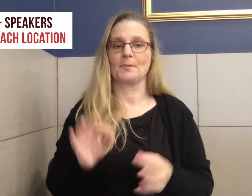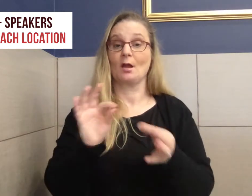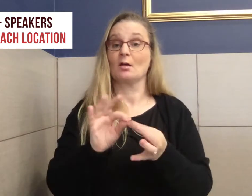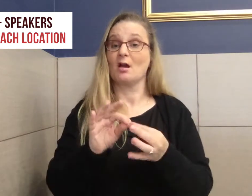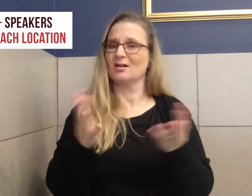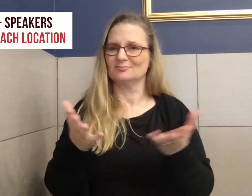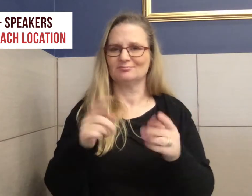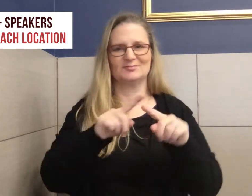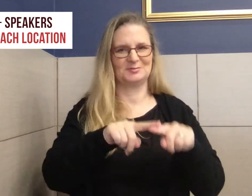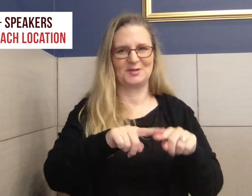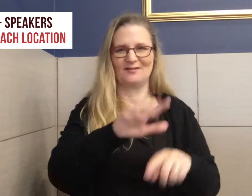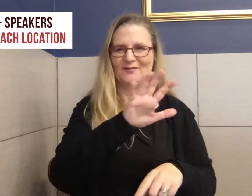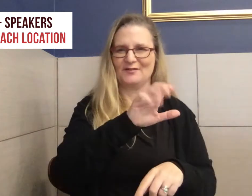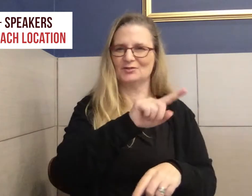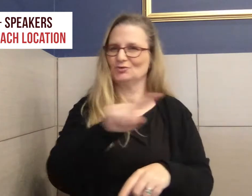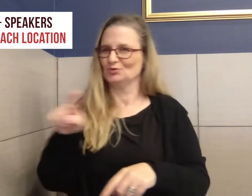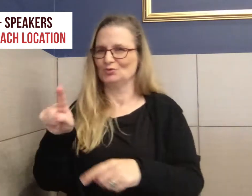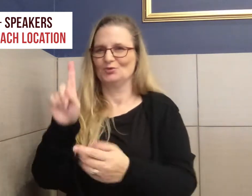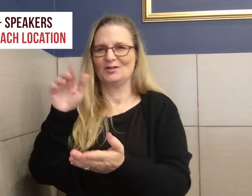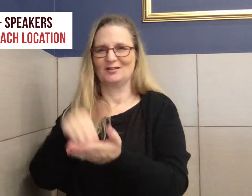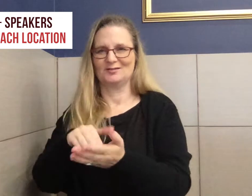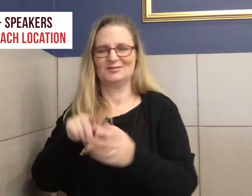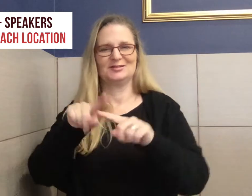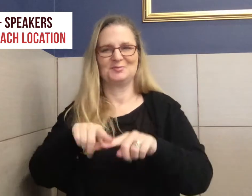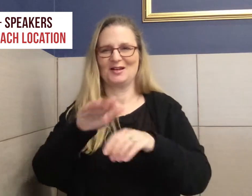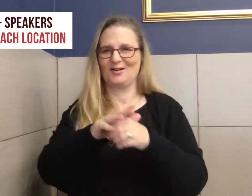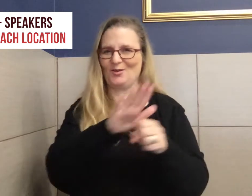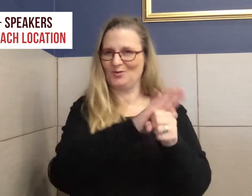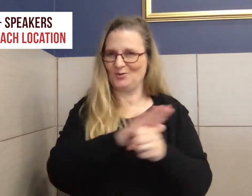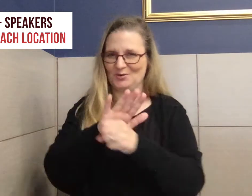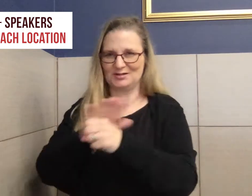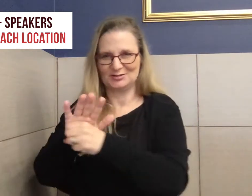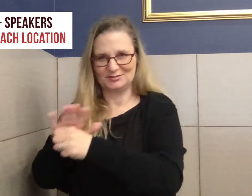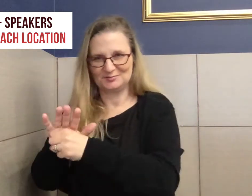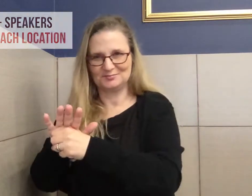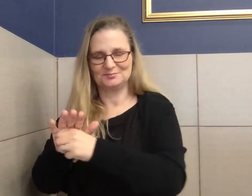Cost depends on the location, ranging from $500 to $1,000.